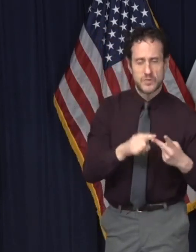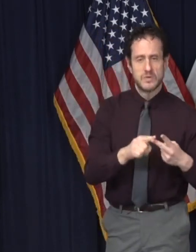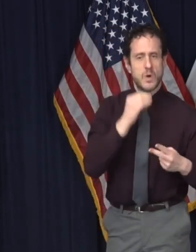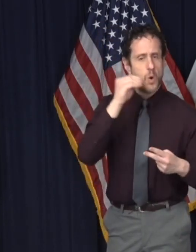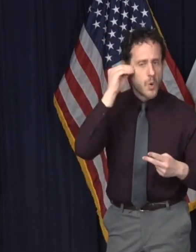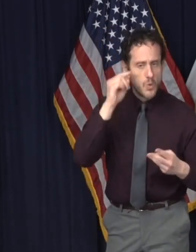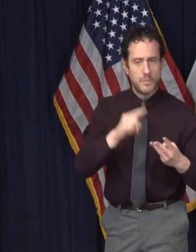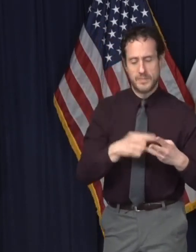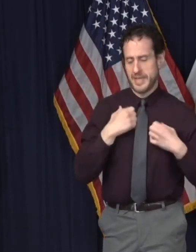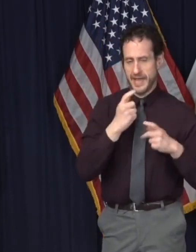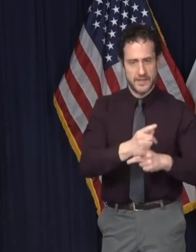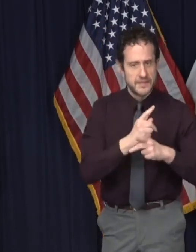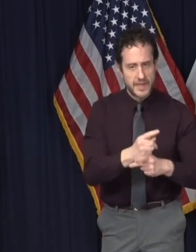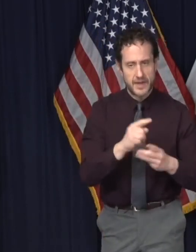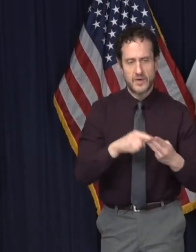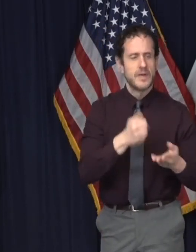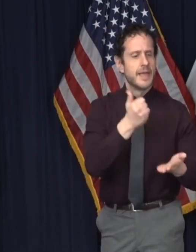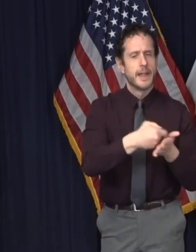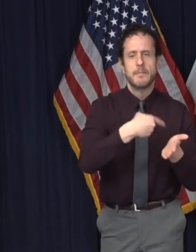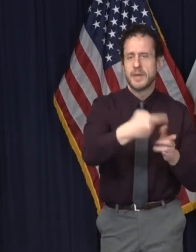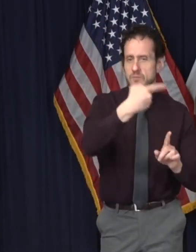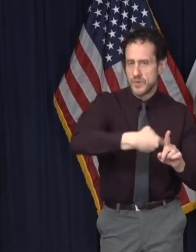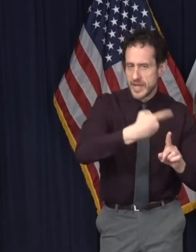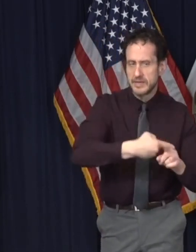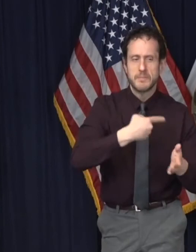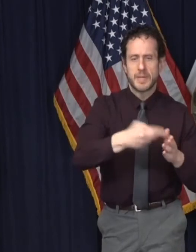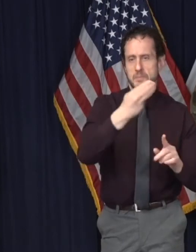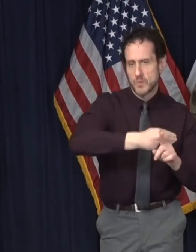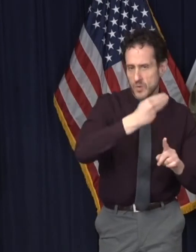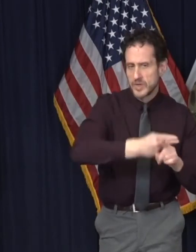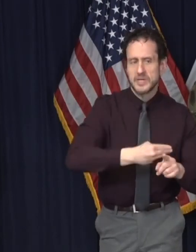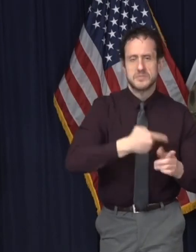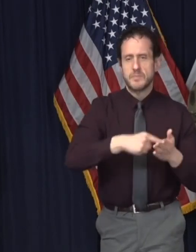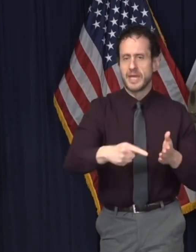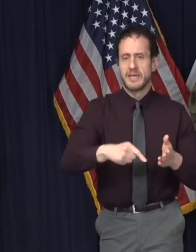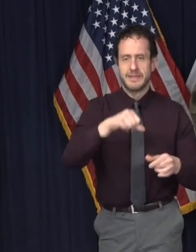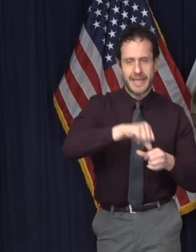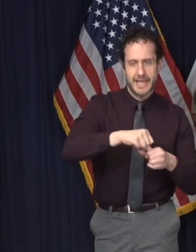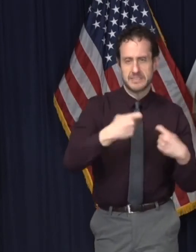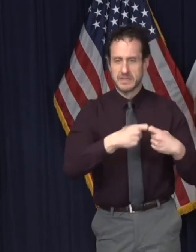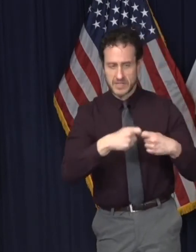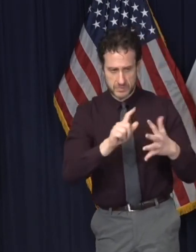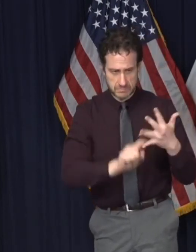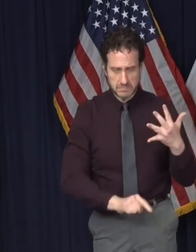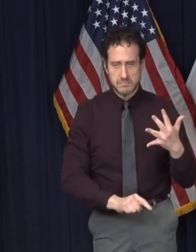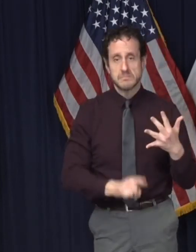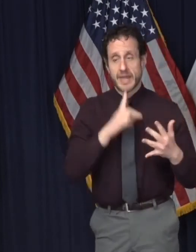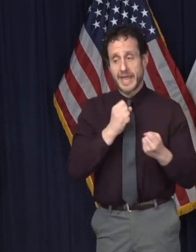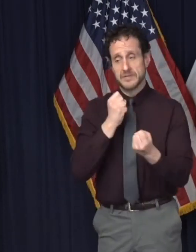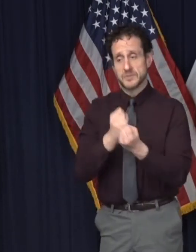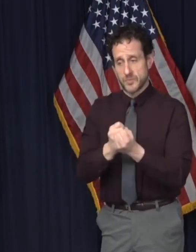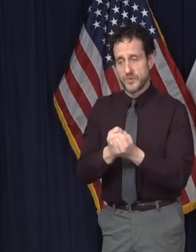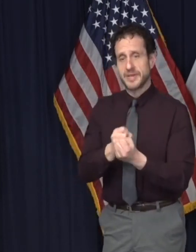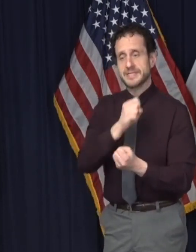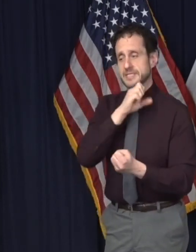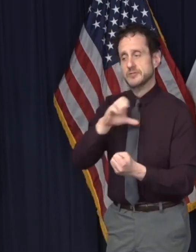PEOPLE WITH ACCESS TO FOOD, SHELTER, HEALTH CARE, HELP WITH THEIR MORTGAGE AND UTILITIES, AND FOCUSING ESPECIALLY ON